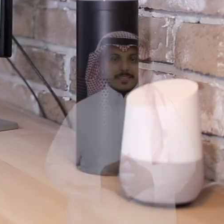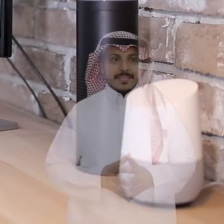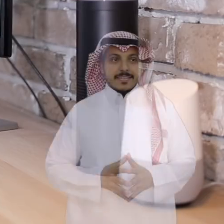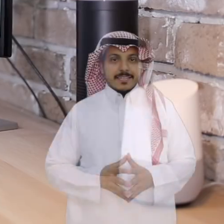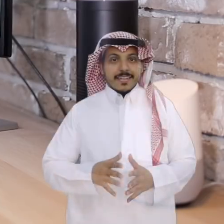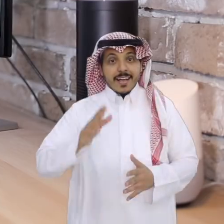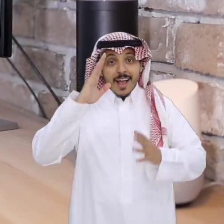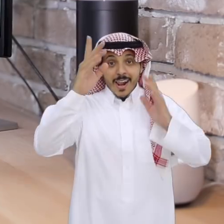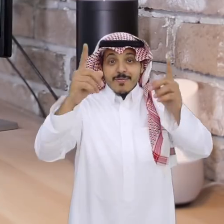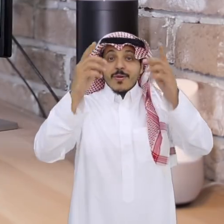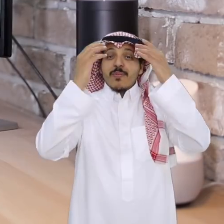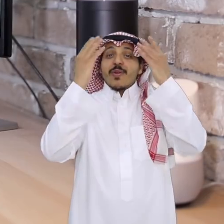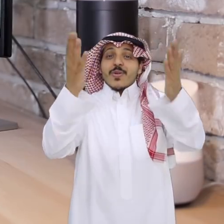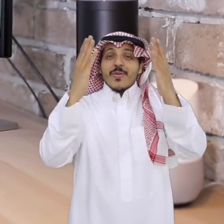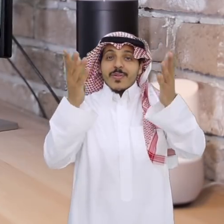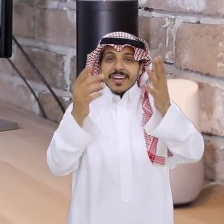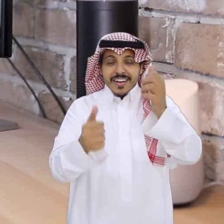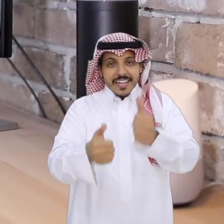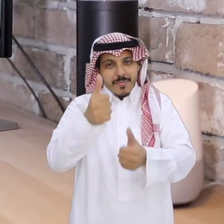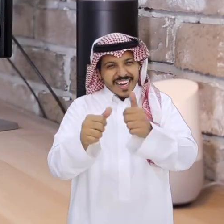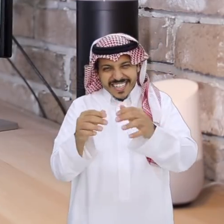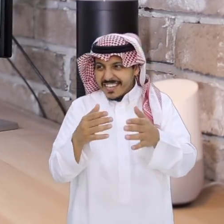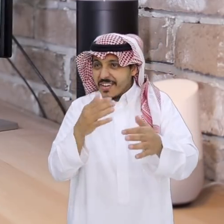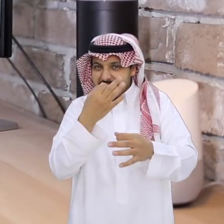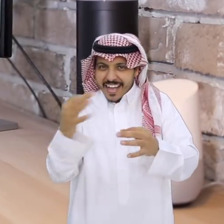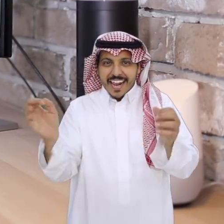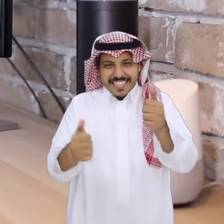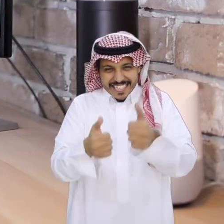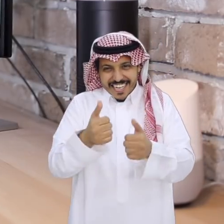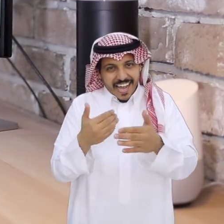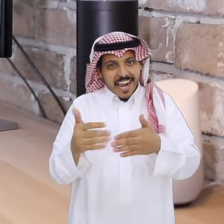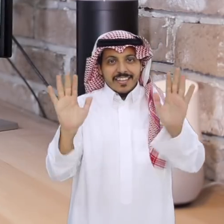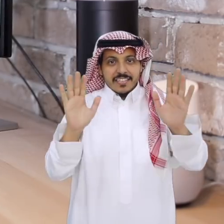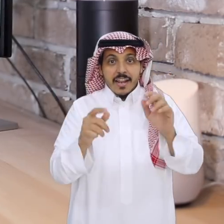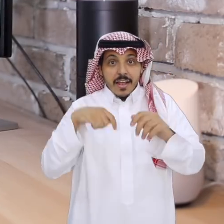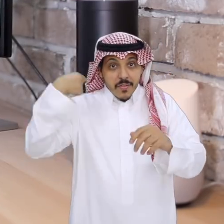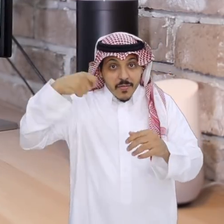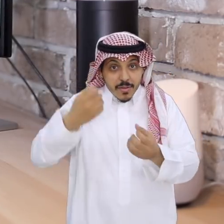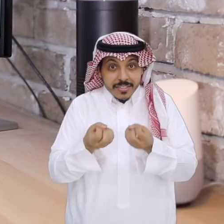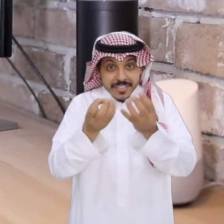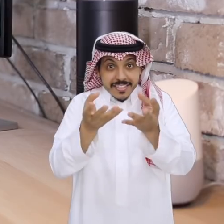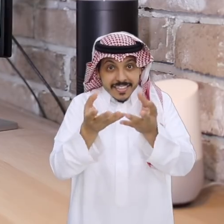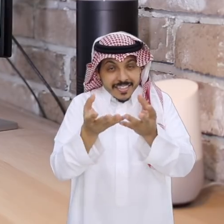Congratulation, most of you finished their exams. We will make an episode that will talk about things that might be terrifying